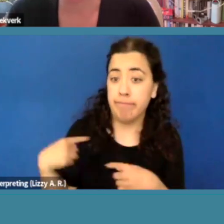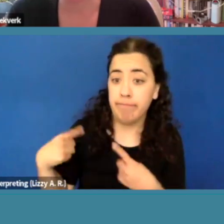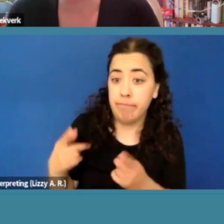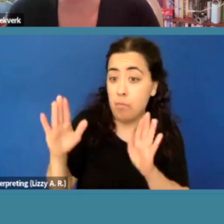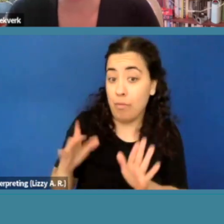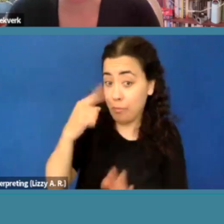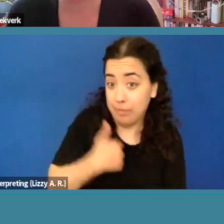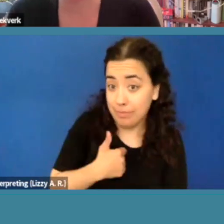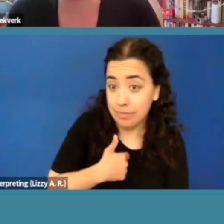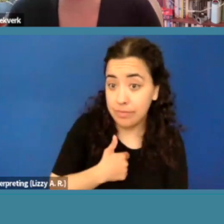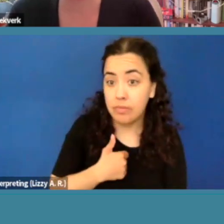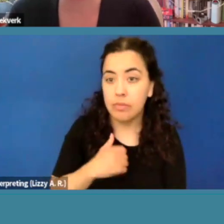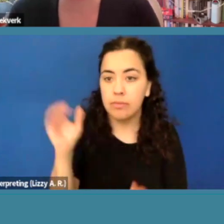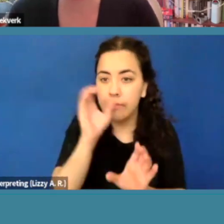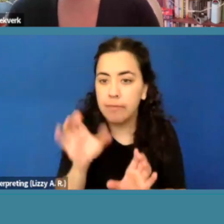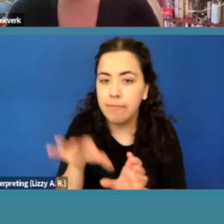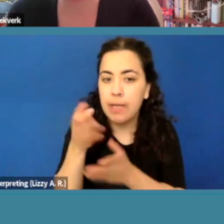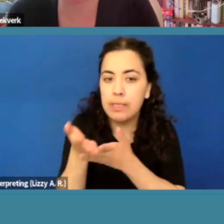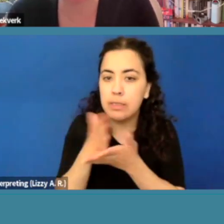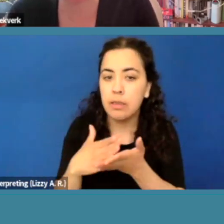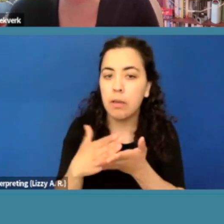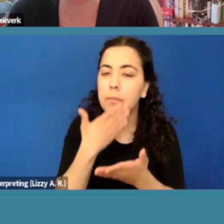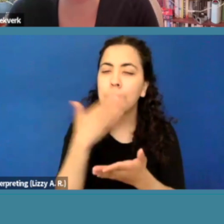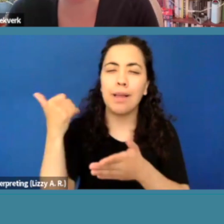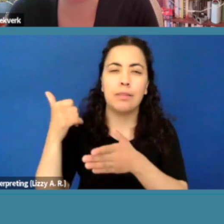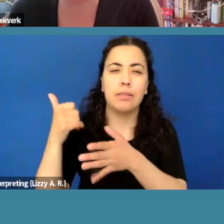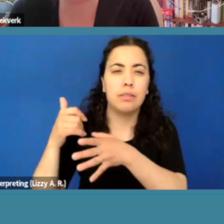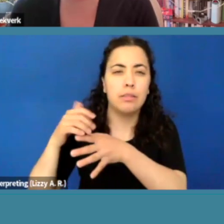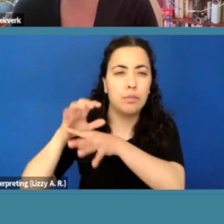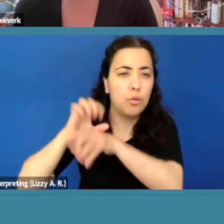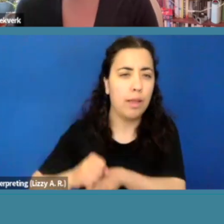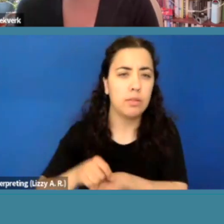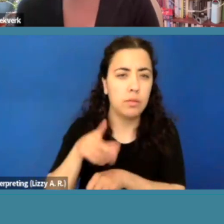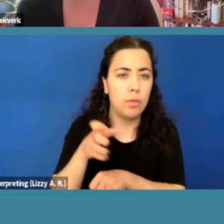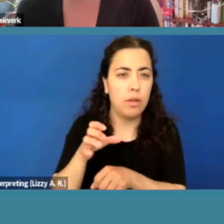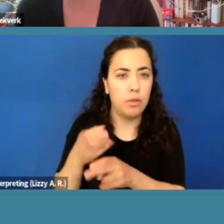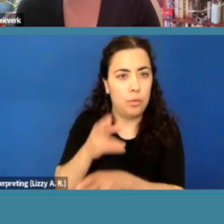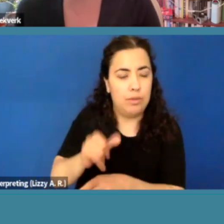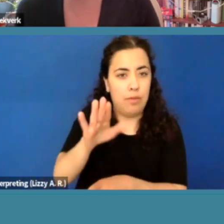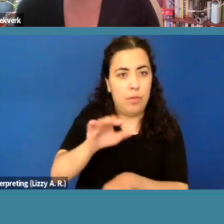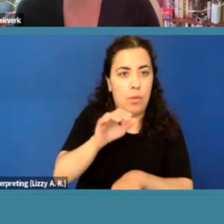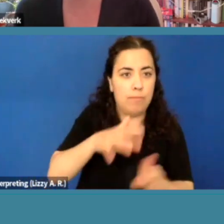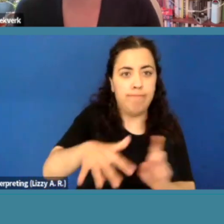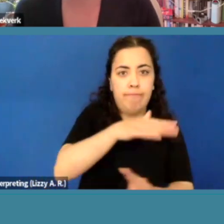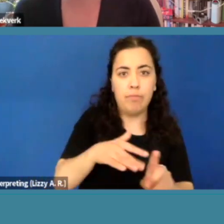is finding some of those best practices you want to implement and just being consistent about modeling them.